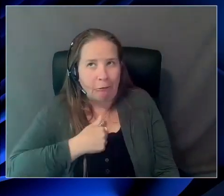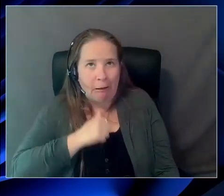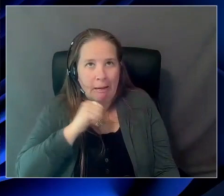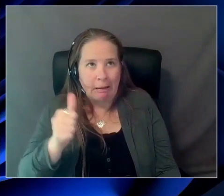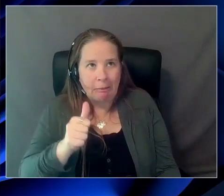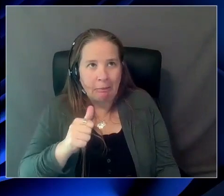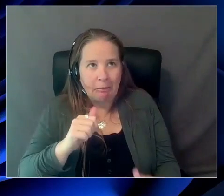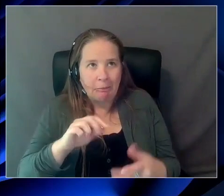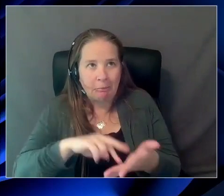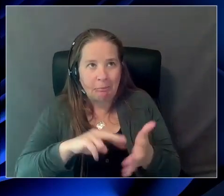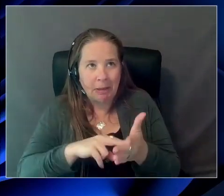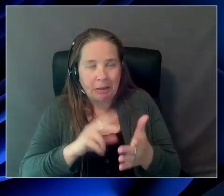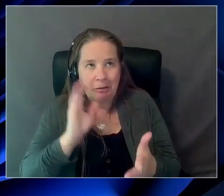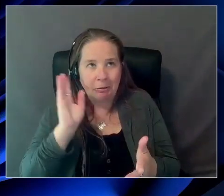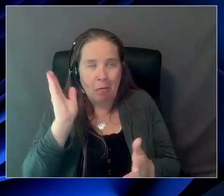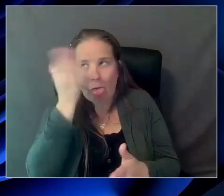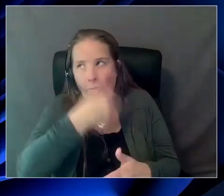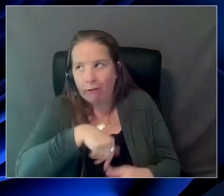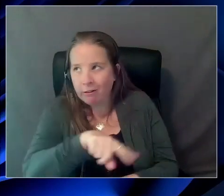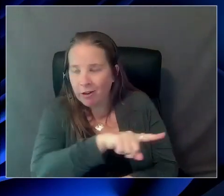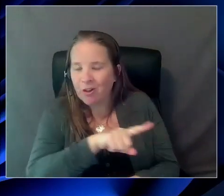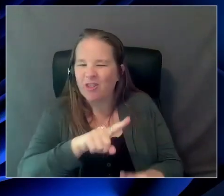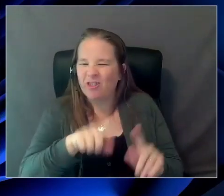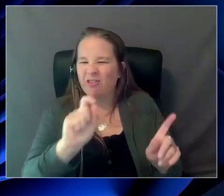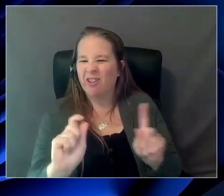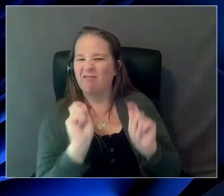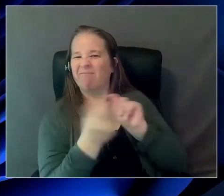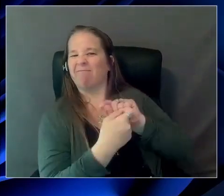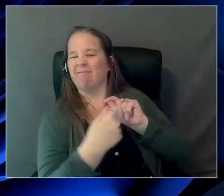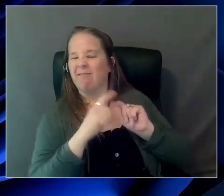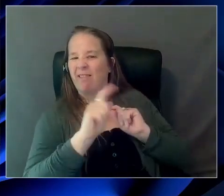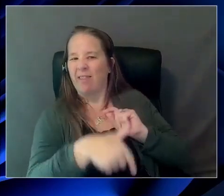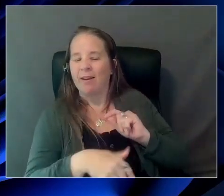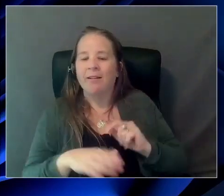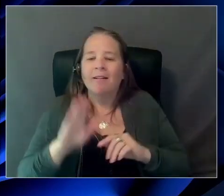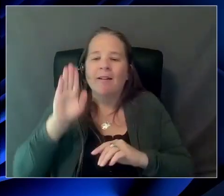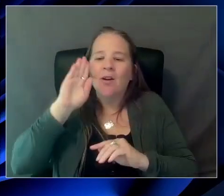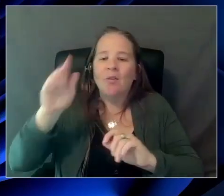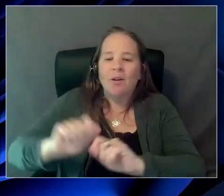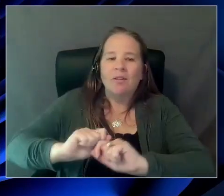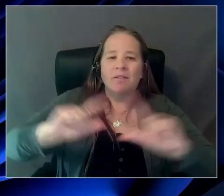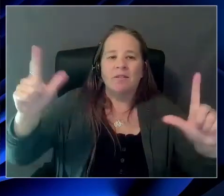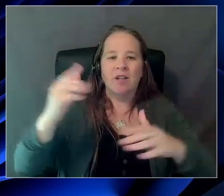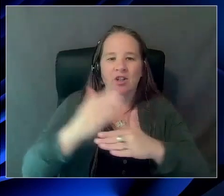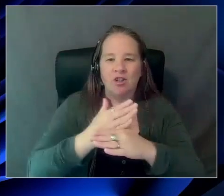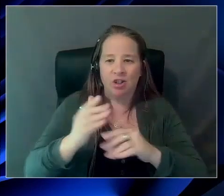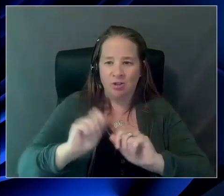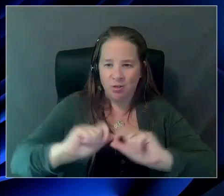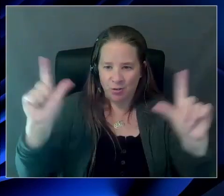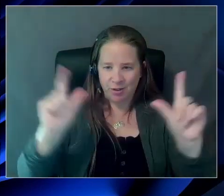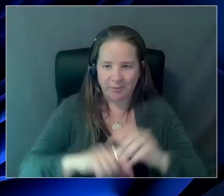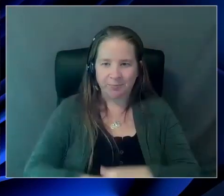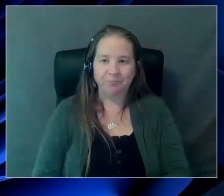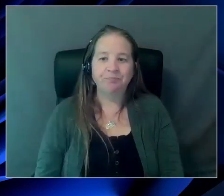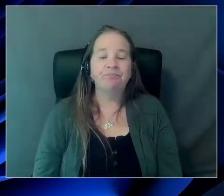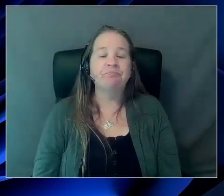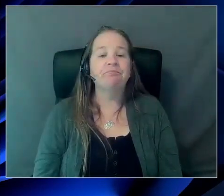You could get me later on that, uh, let's share screen everyone, I'm gonna share a screen and I'm